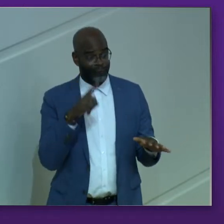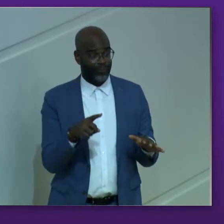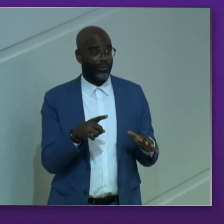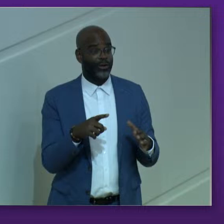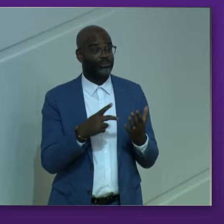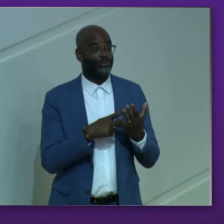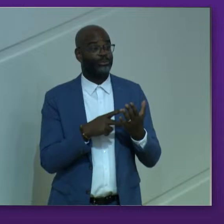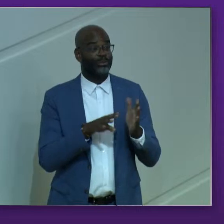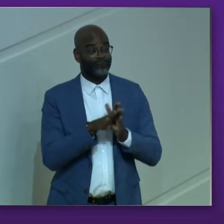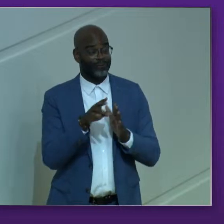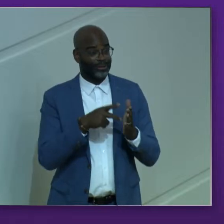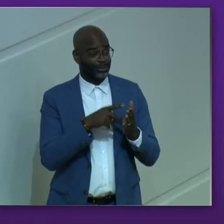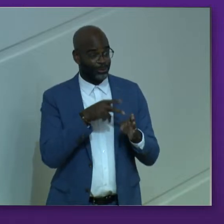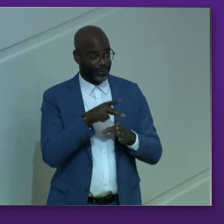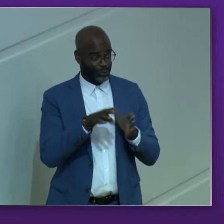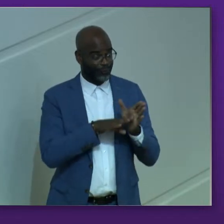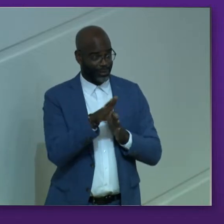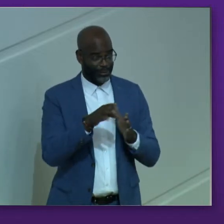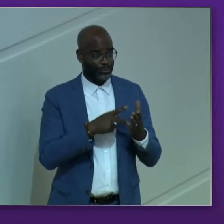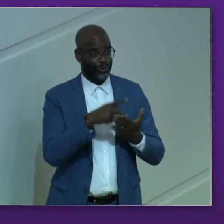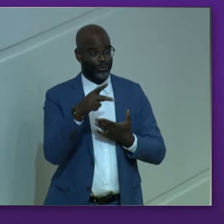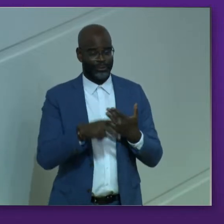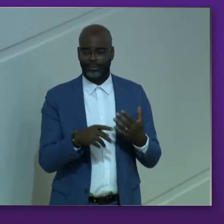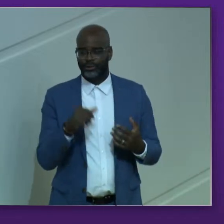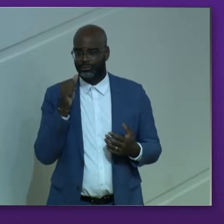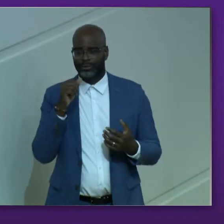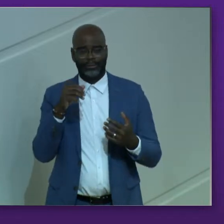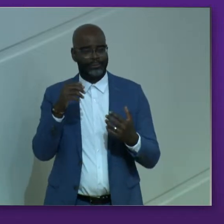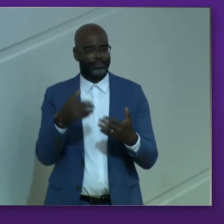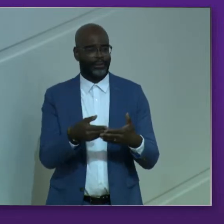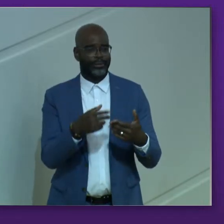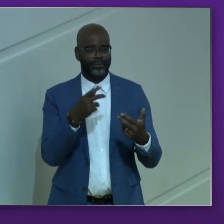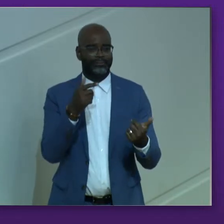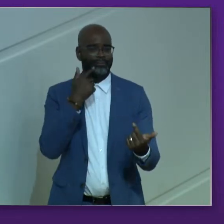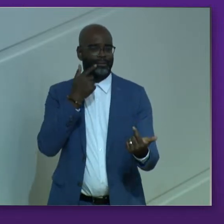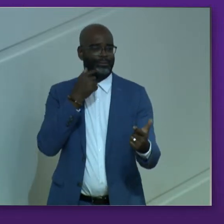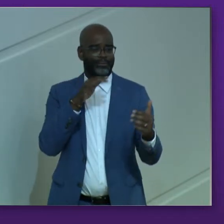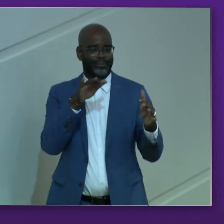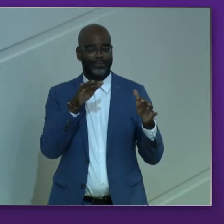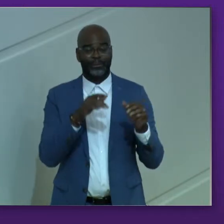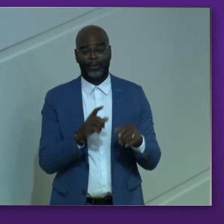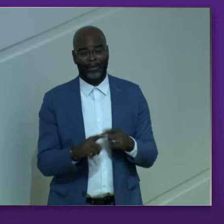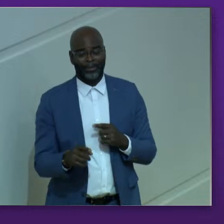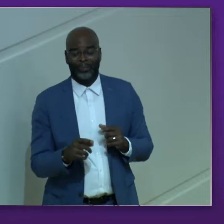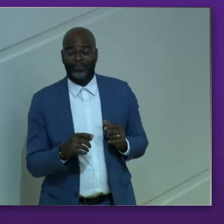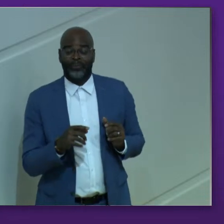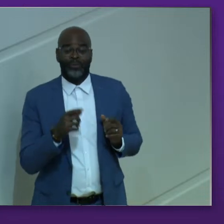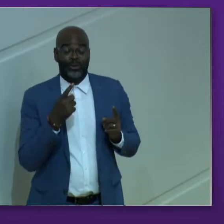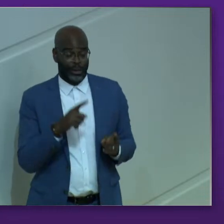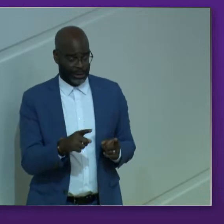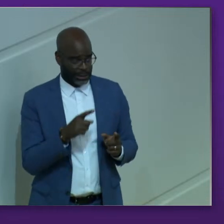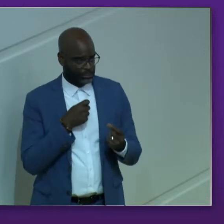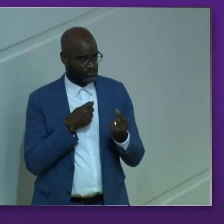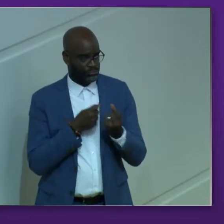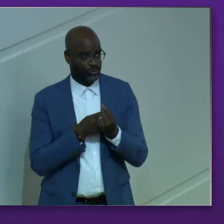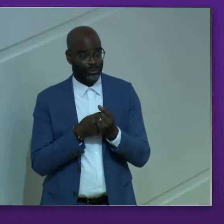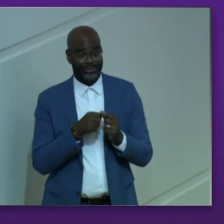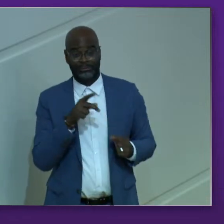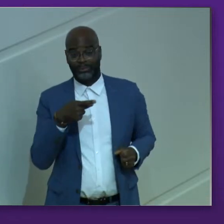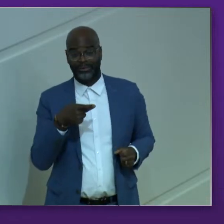WITHIN ONE MONTH OF THE RELEASE OF CHECK DBT DR. MILLER QUICKLY INTEGRATED ARTIFICIAL